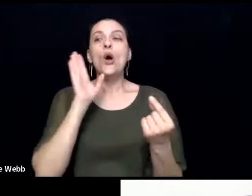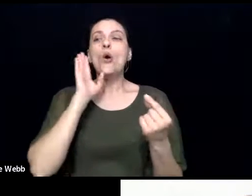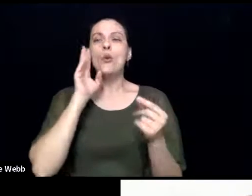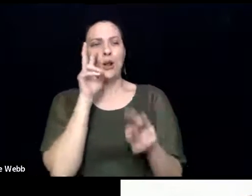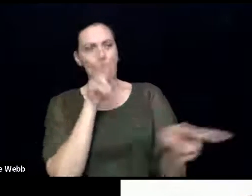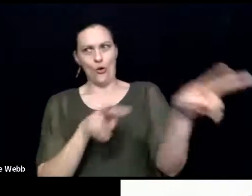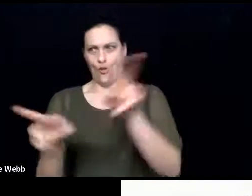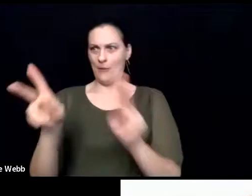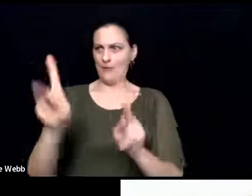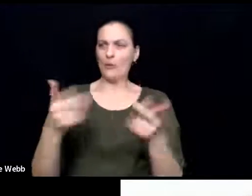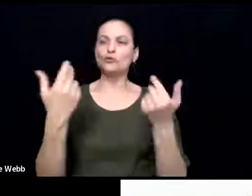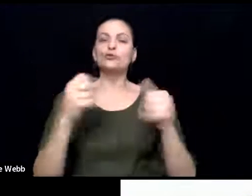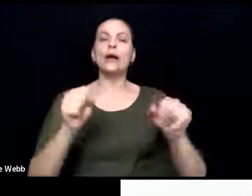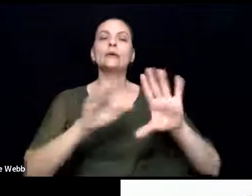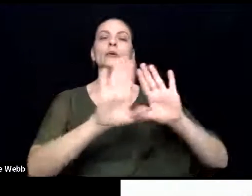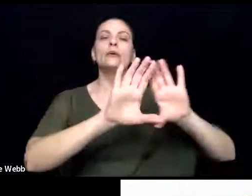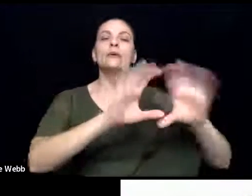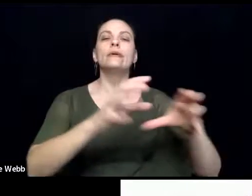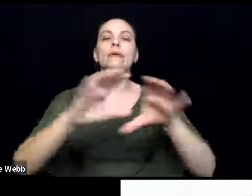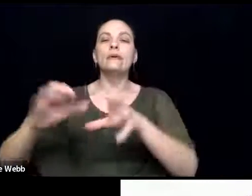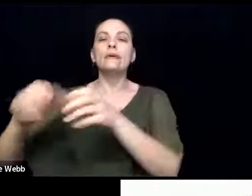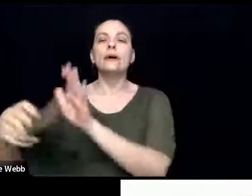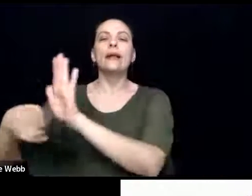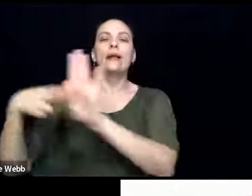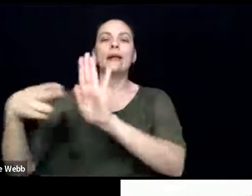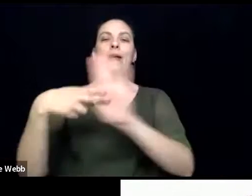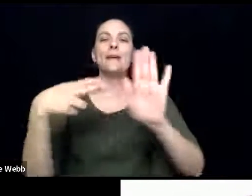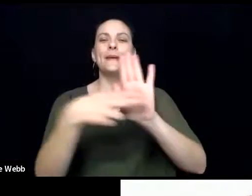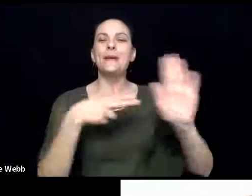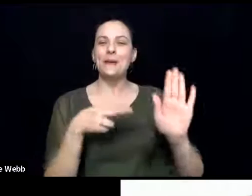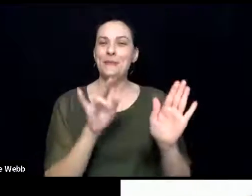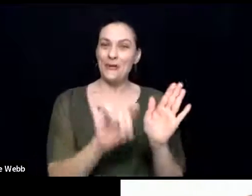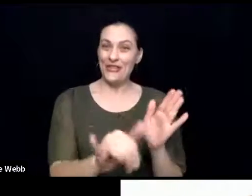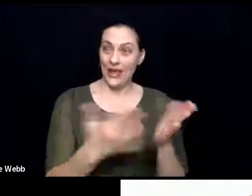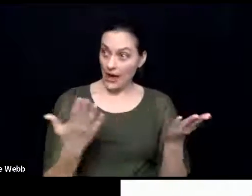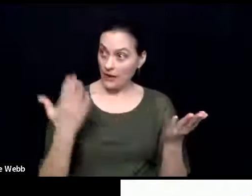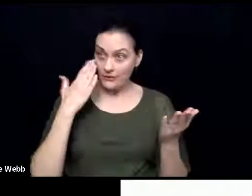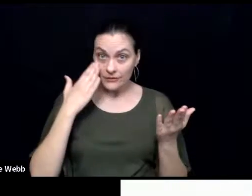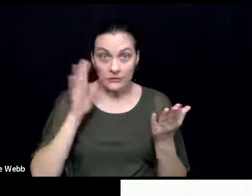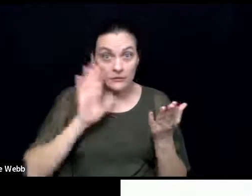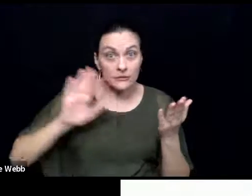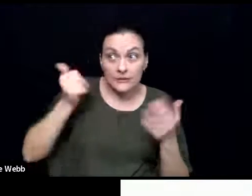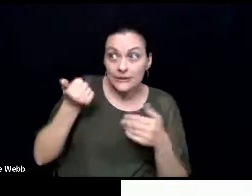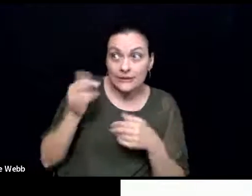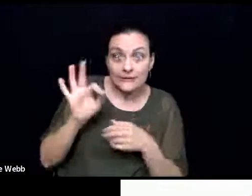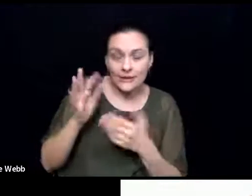felt like people were trying and I was trying to put myself into those boxes. What it means